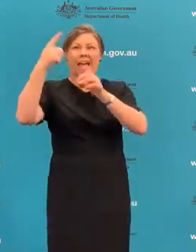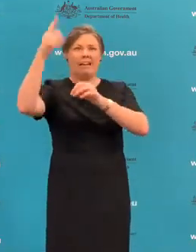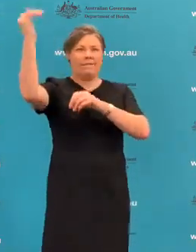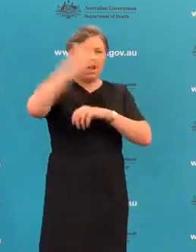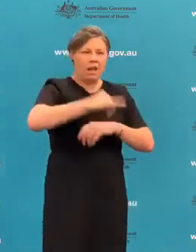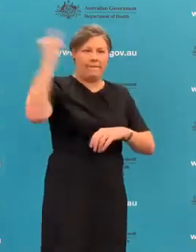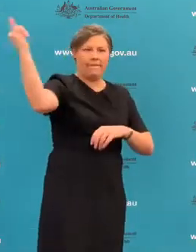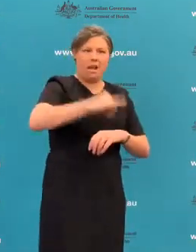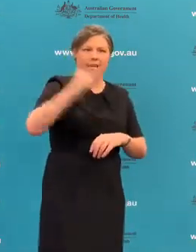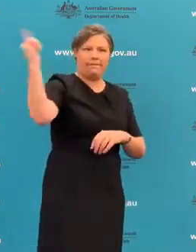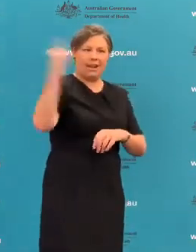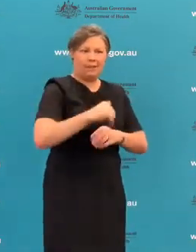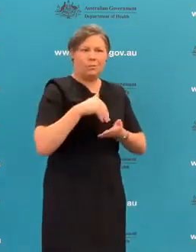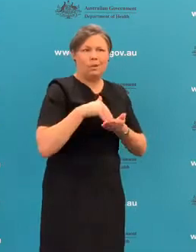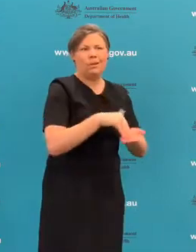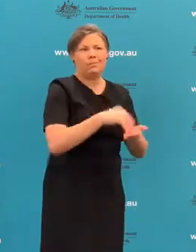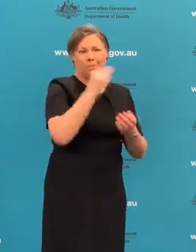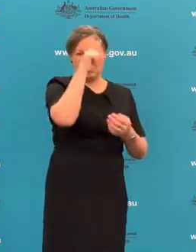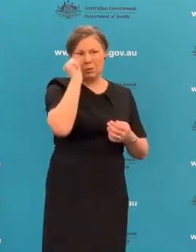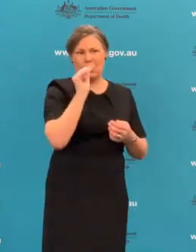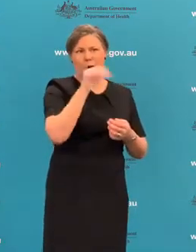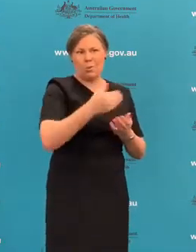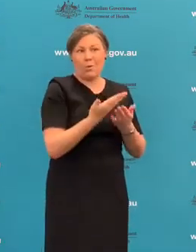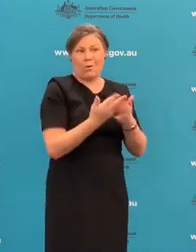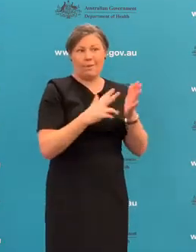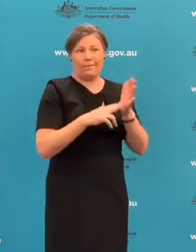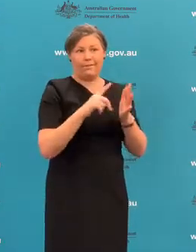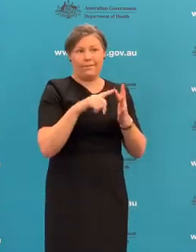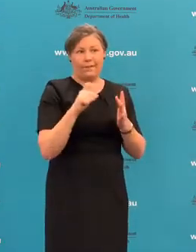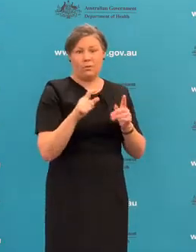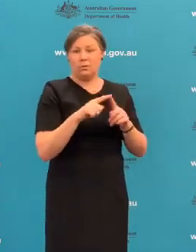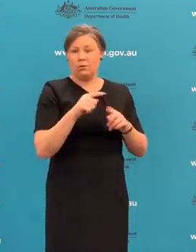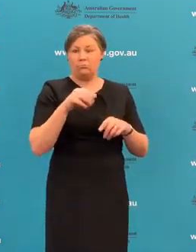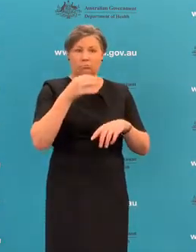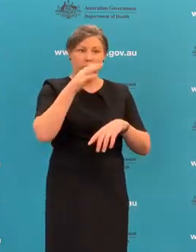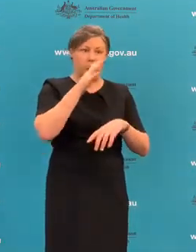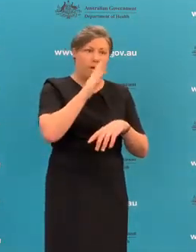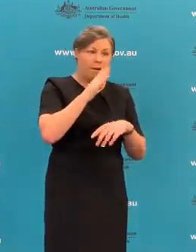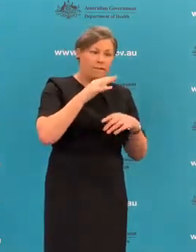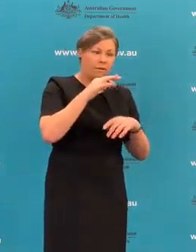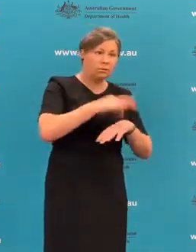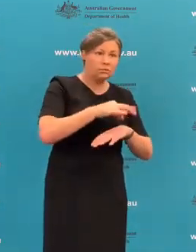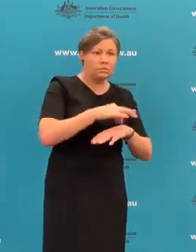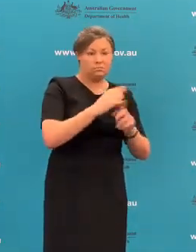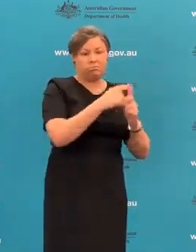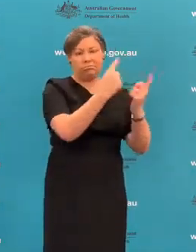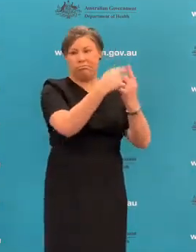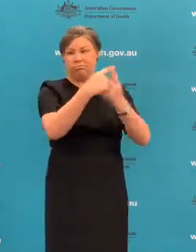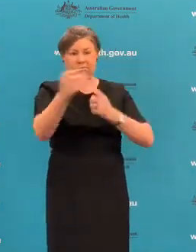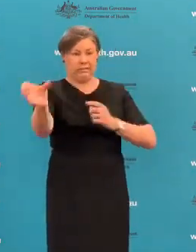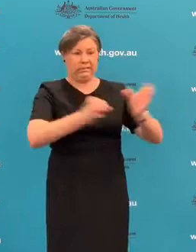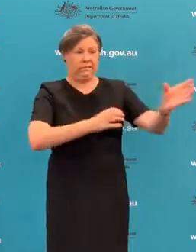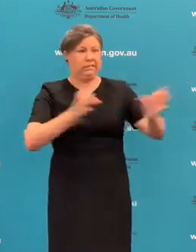from other aged care facilities and from private hospitals and elsewhere. It is absolutely essential that we have